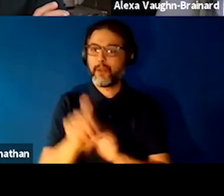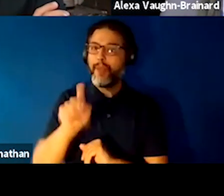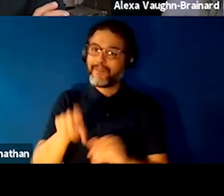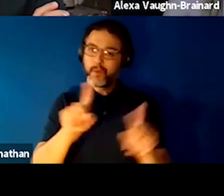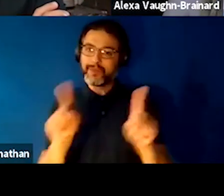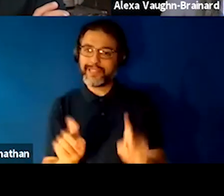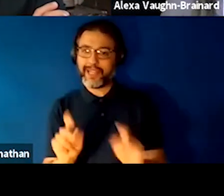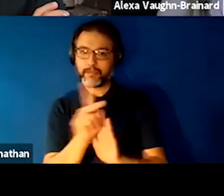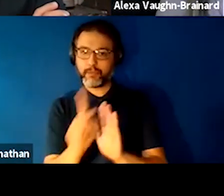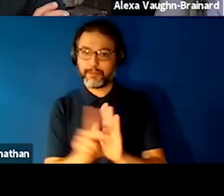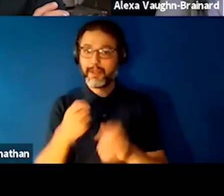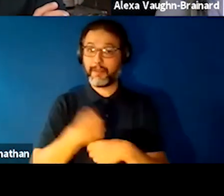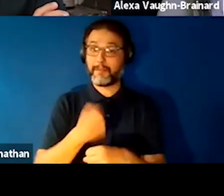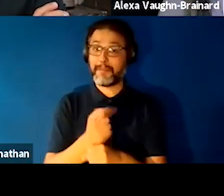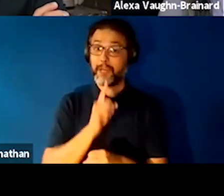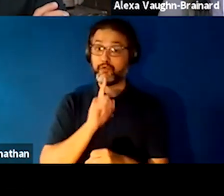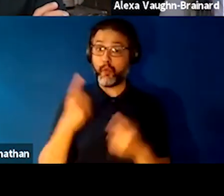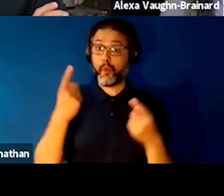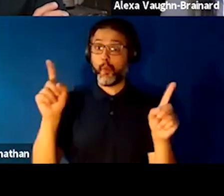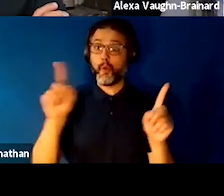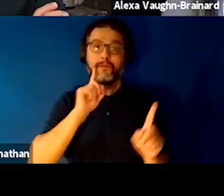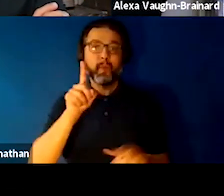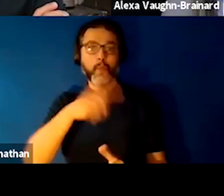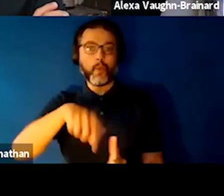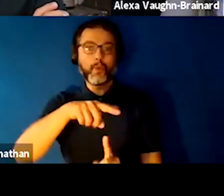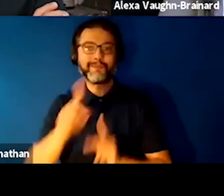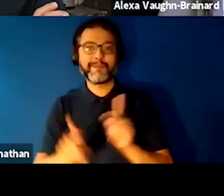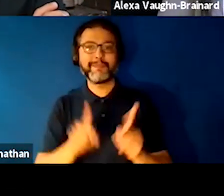work for the people we’re designing for.